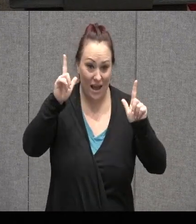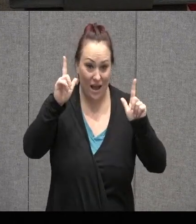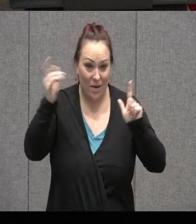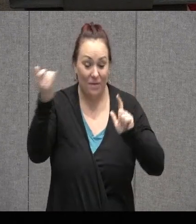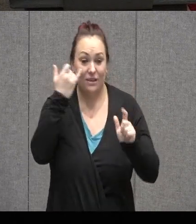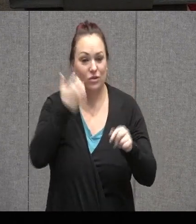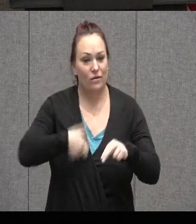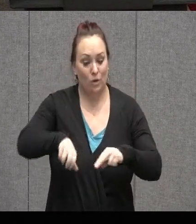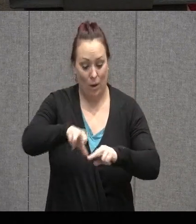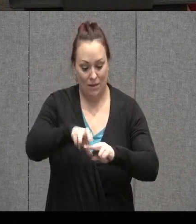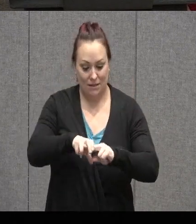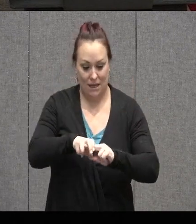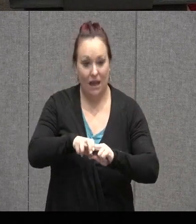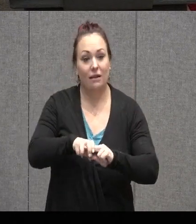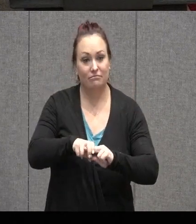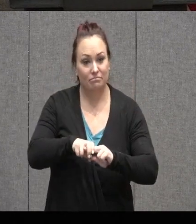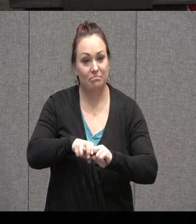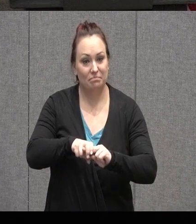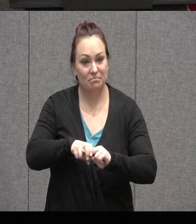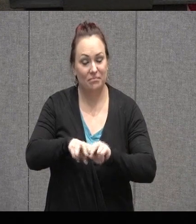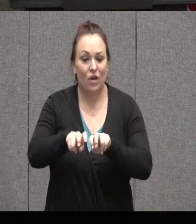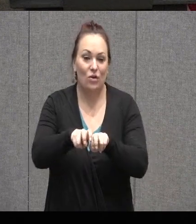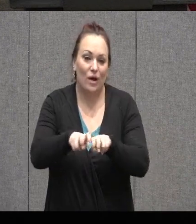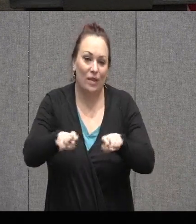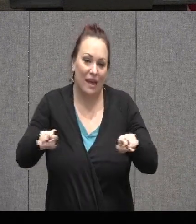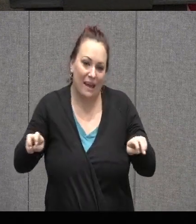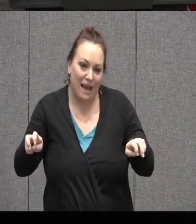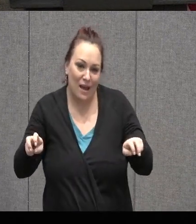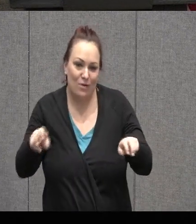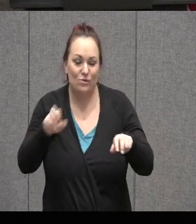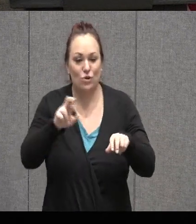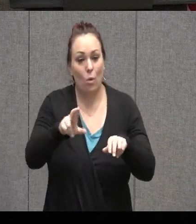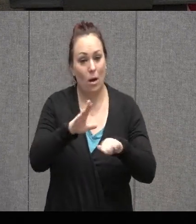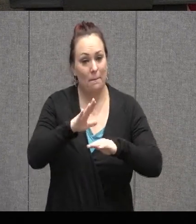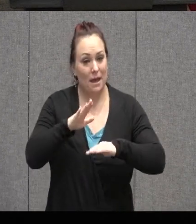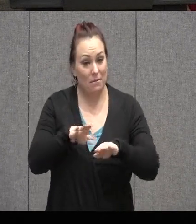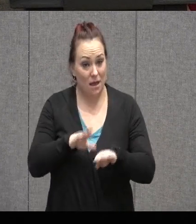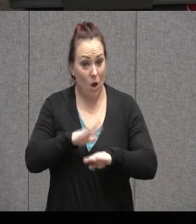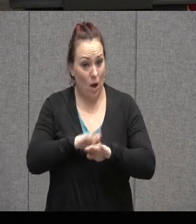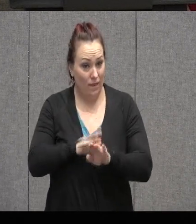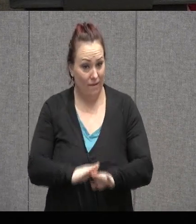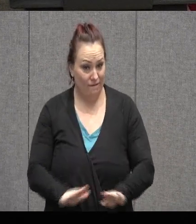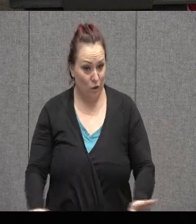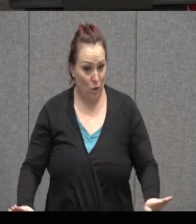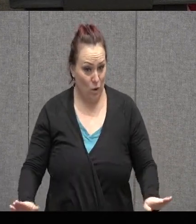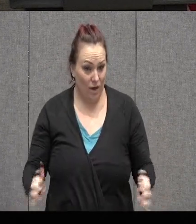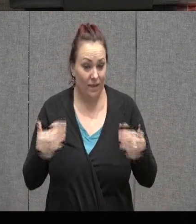So, if you are sitting down on the couch or on the floor, go ahead and stand up and lets wake up our body